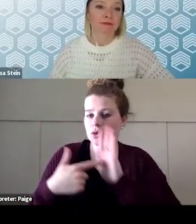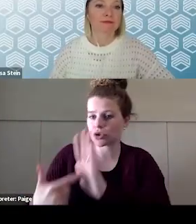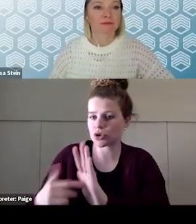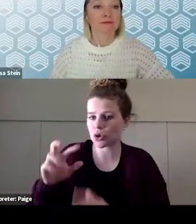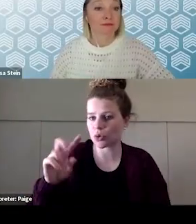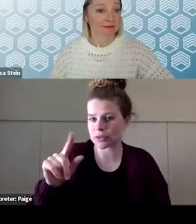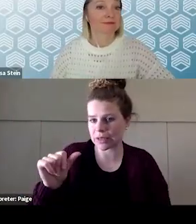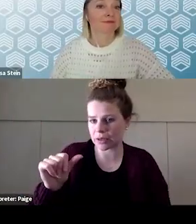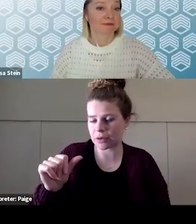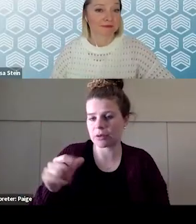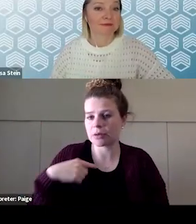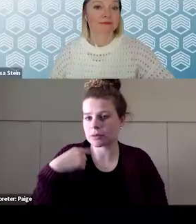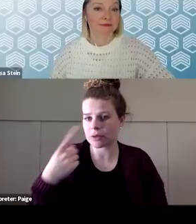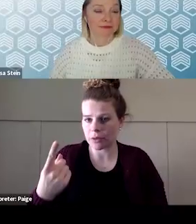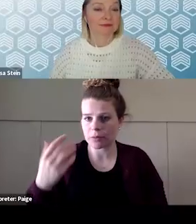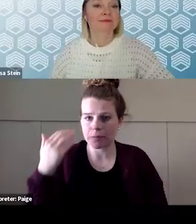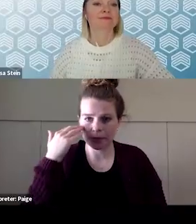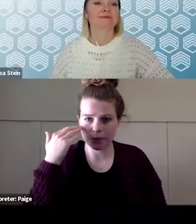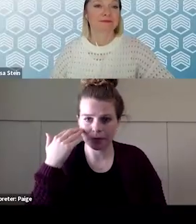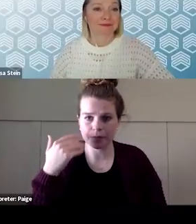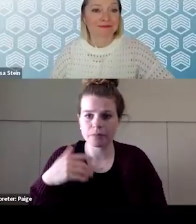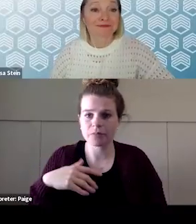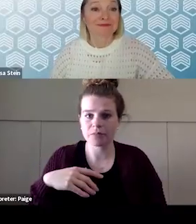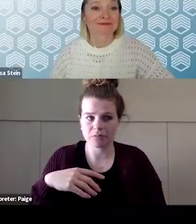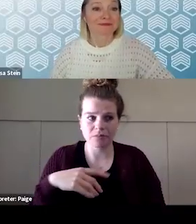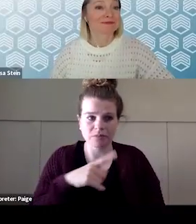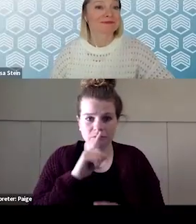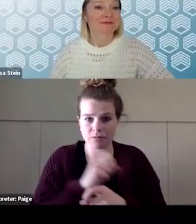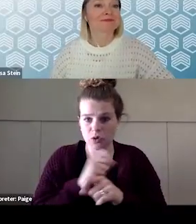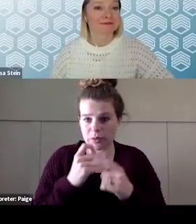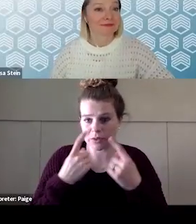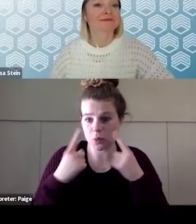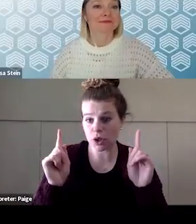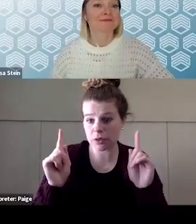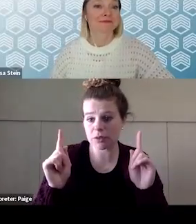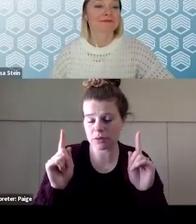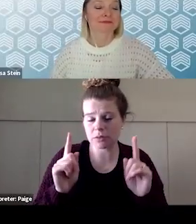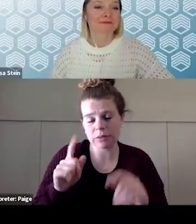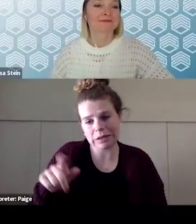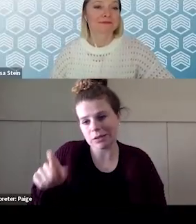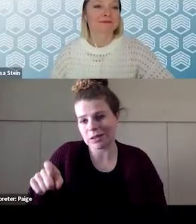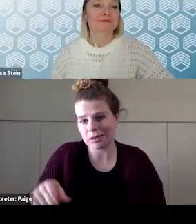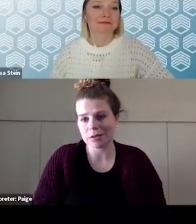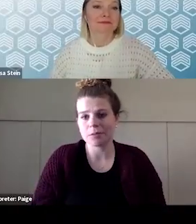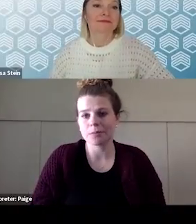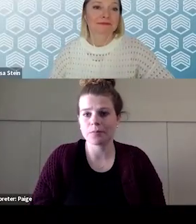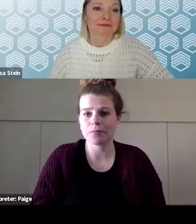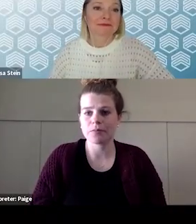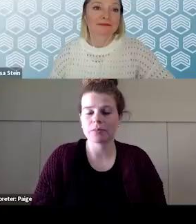and tell them that it is working, right, it's needed. And so. And the safety concerns.